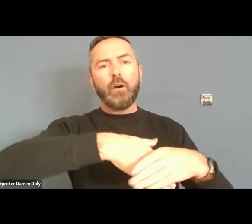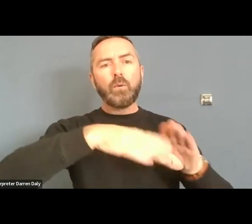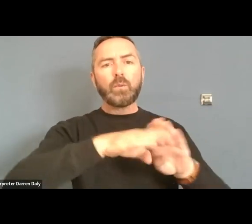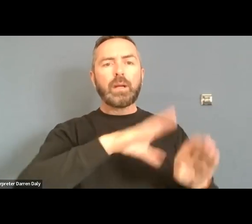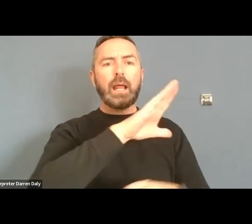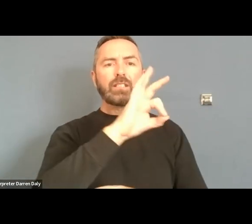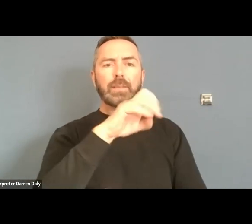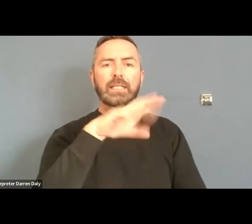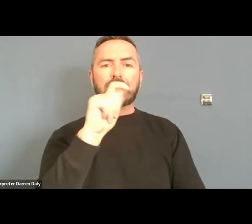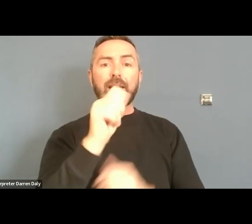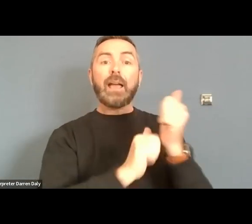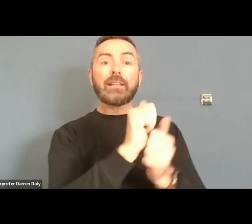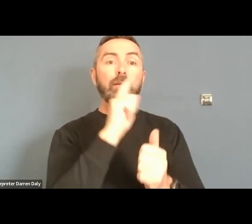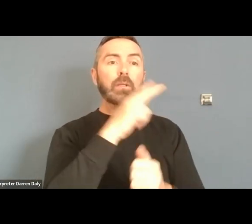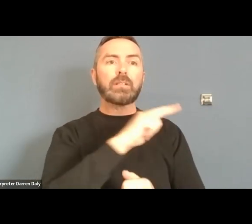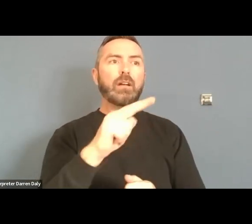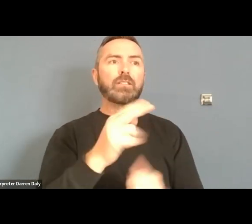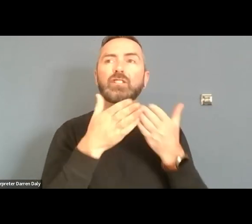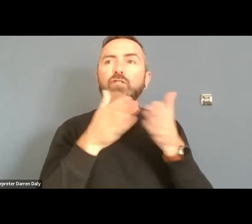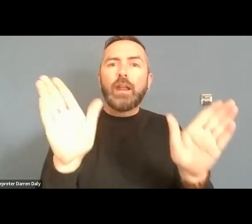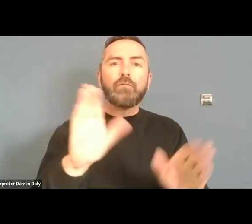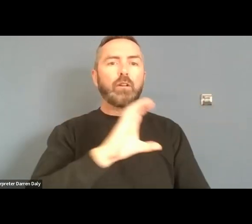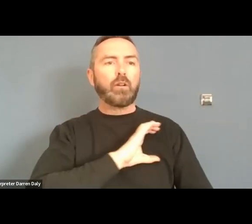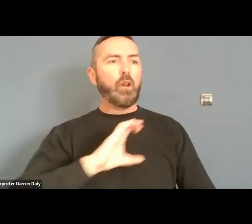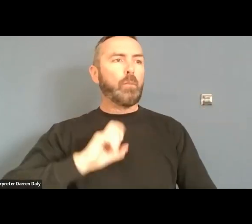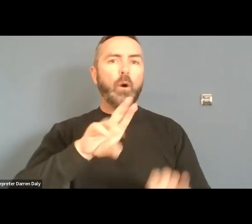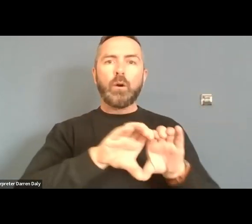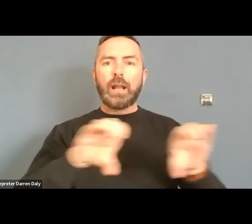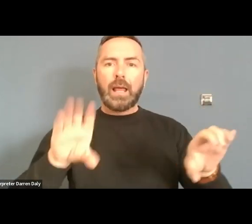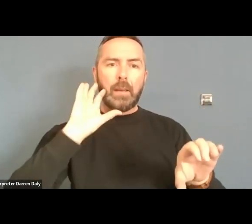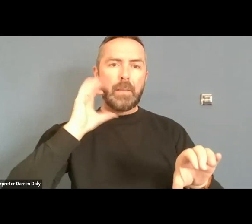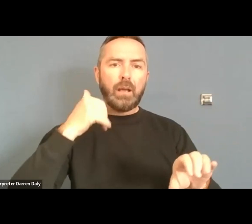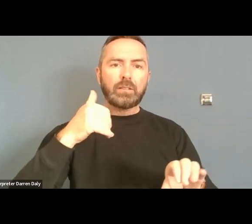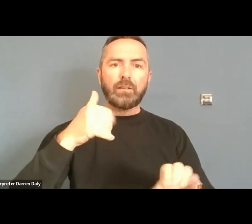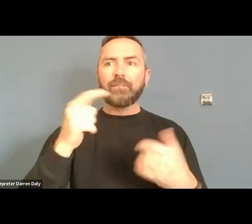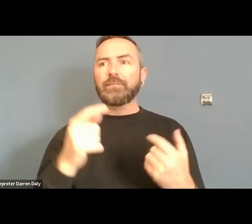classes generally, due to homophobic and transphobic experiences before,